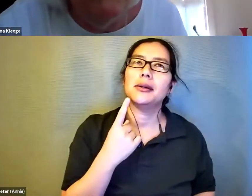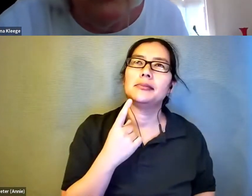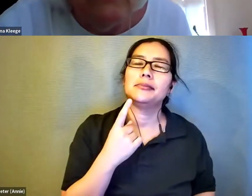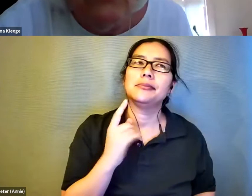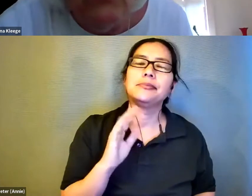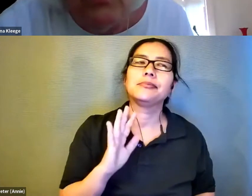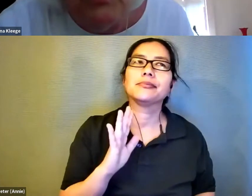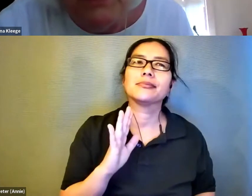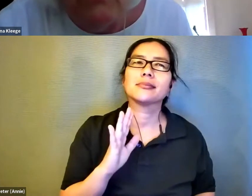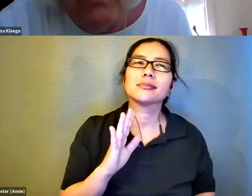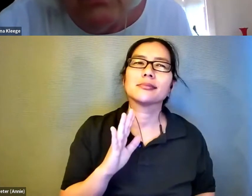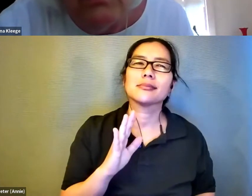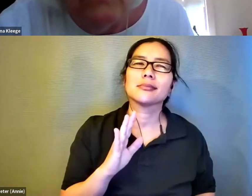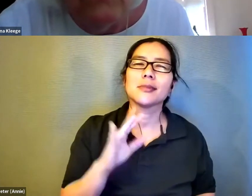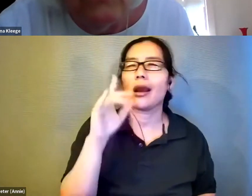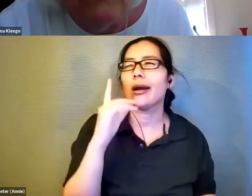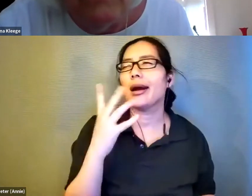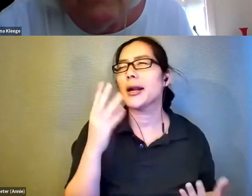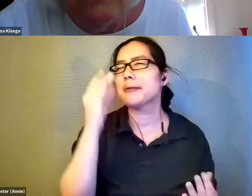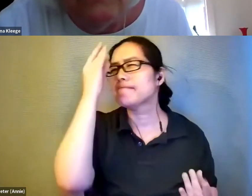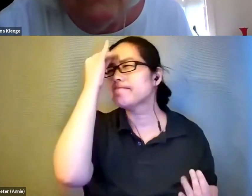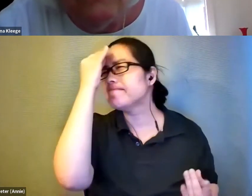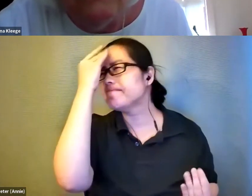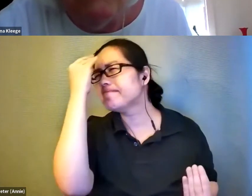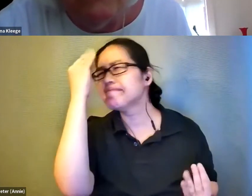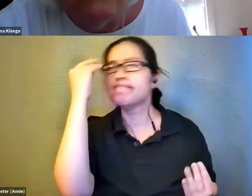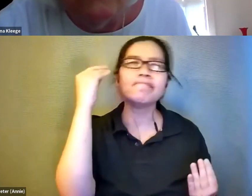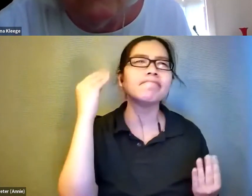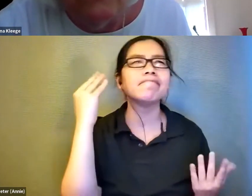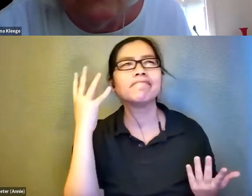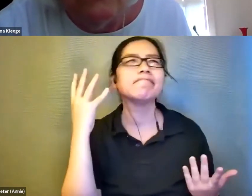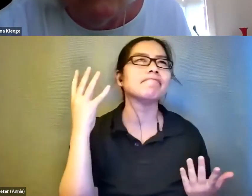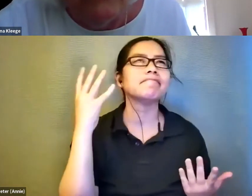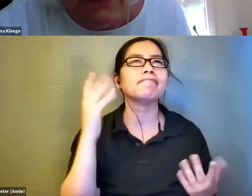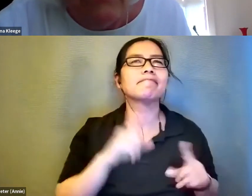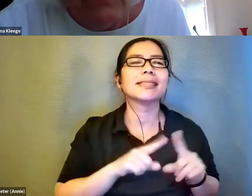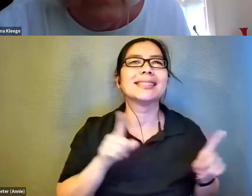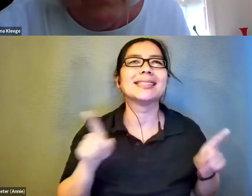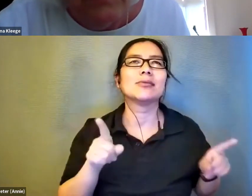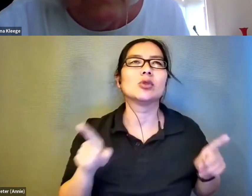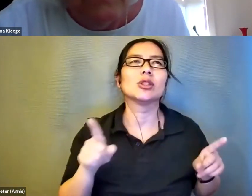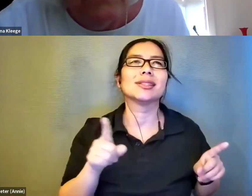brainstorm about sort of the differences in different tactile experiences.